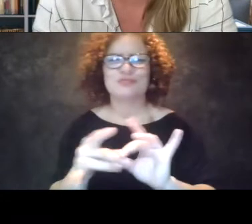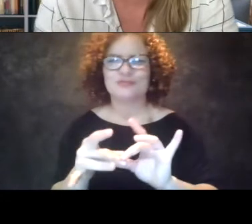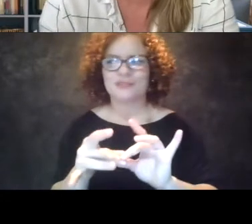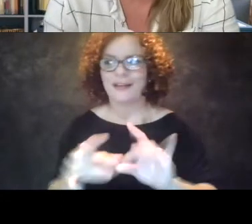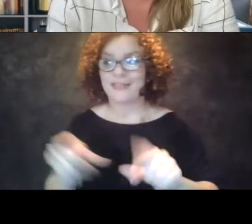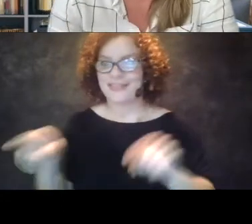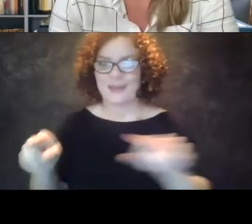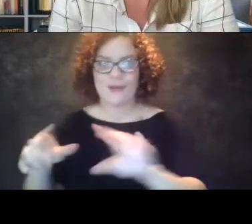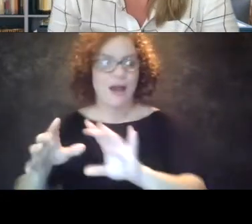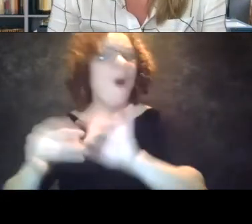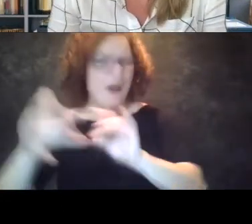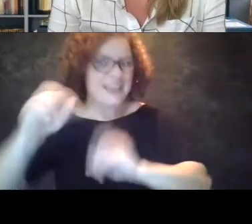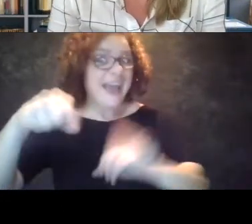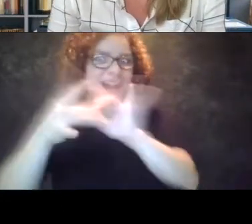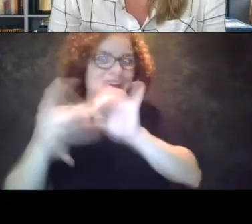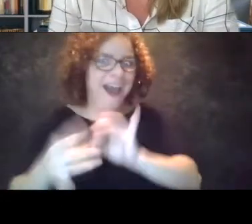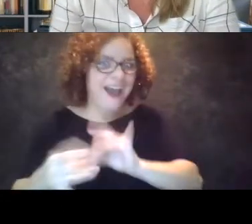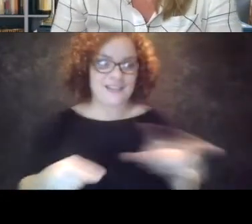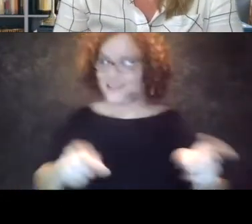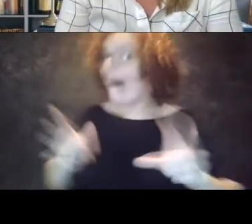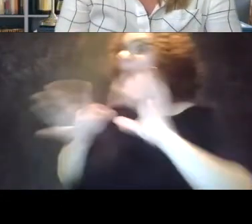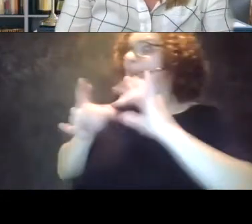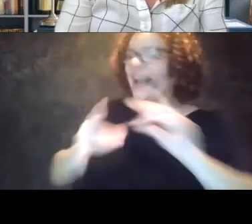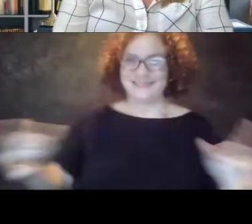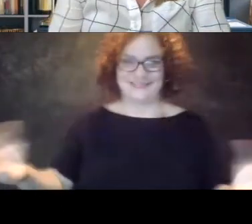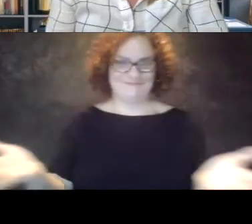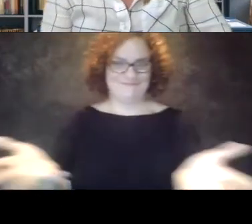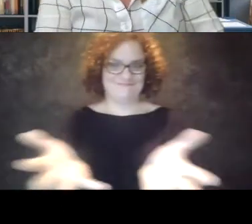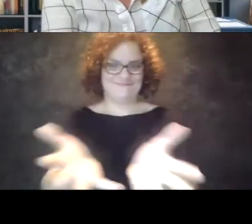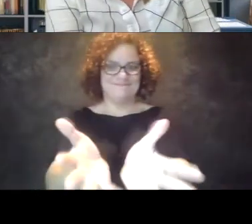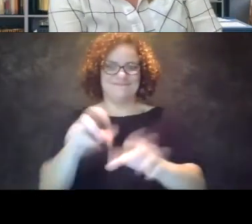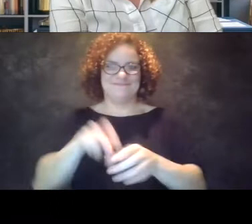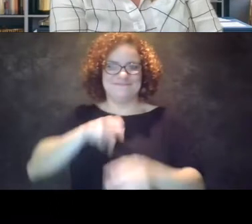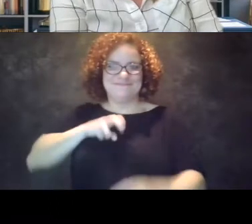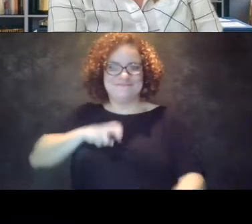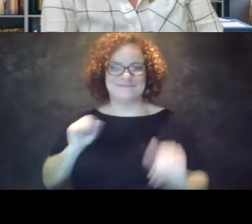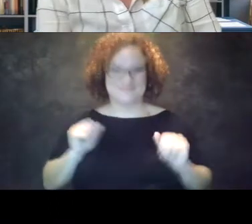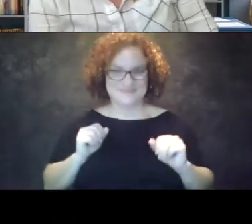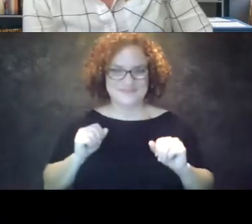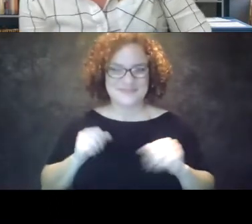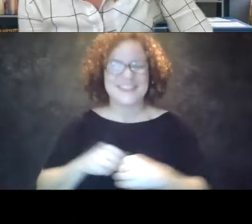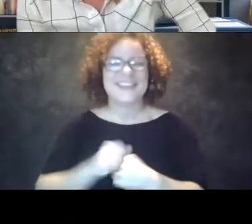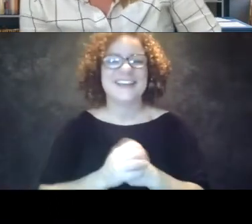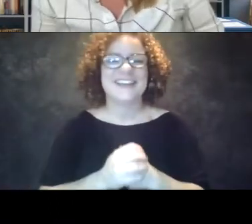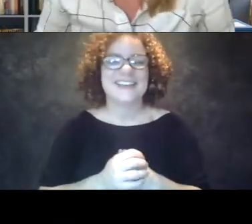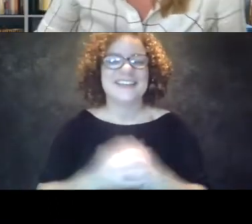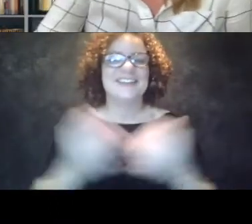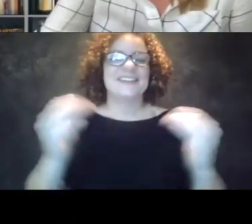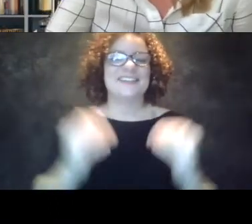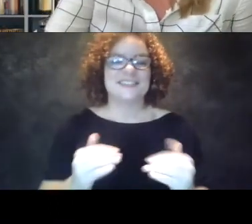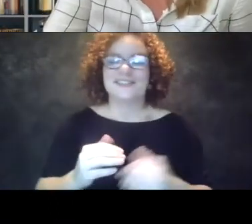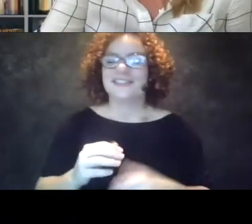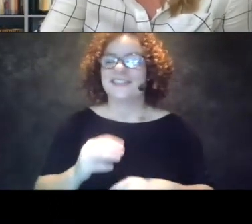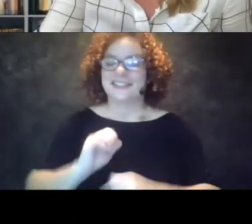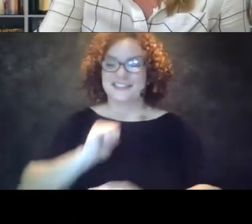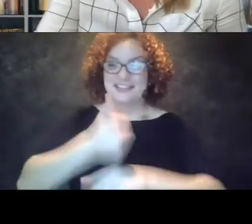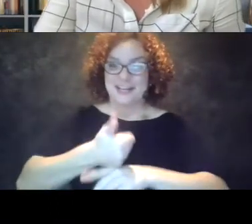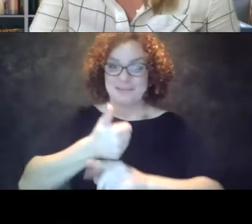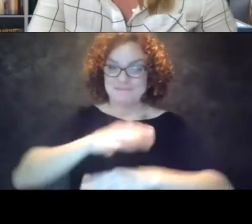know the TV show. And then creating a judgment free zone this is I mean, I would even say